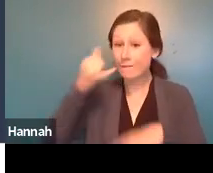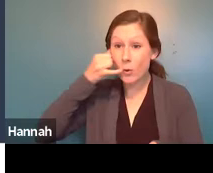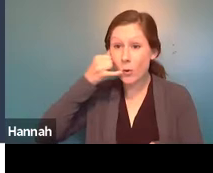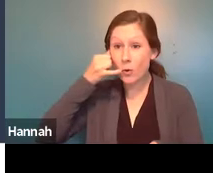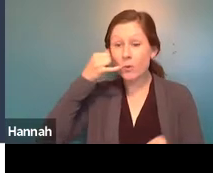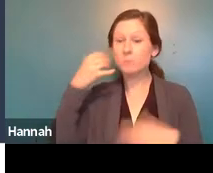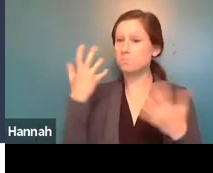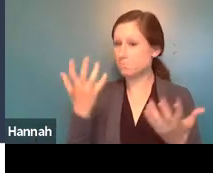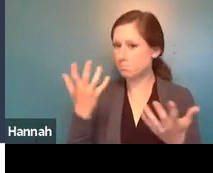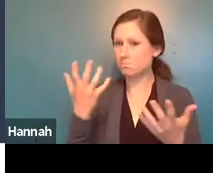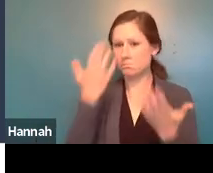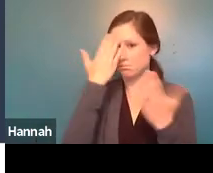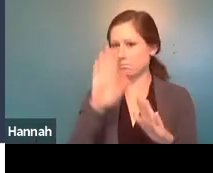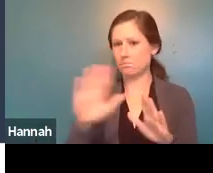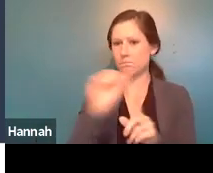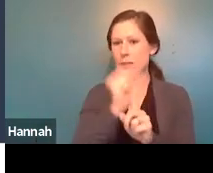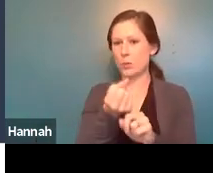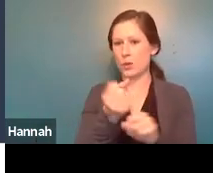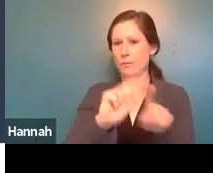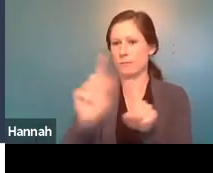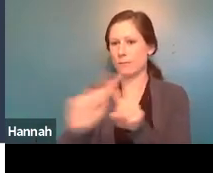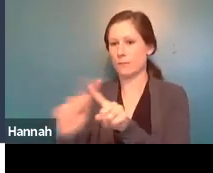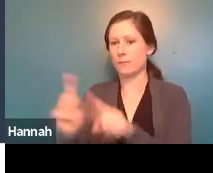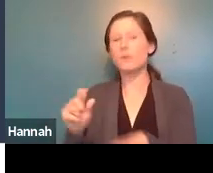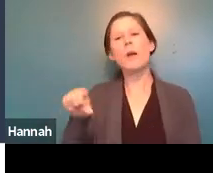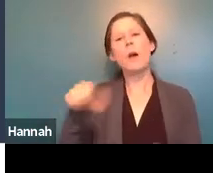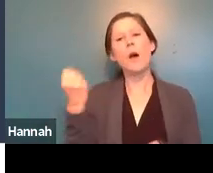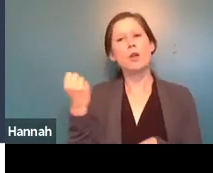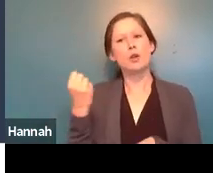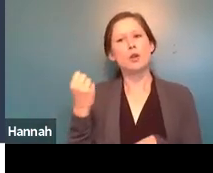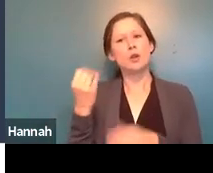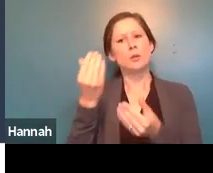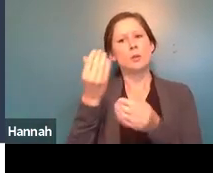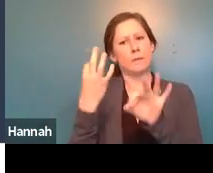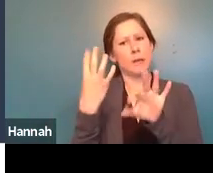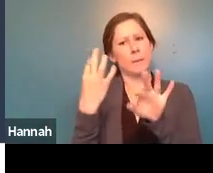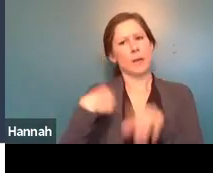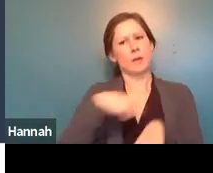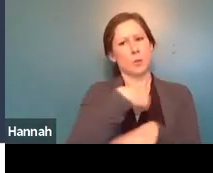also getting a lot of is that letting them dictate what their